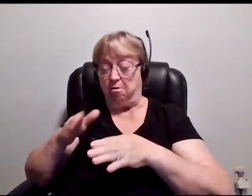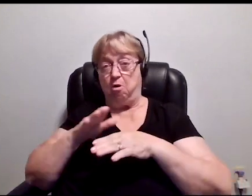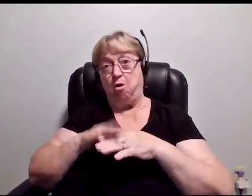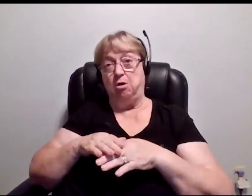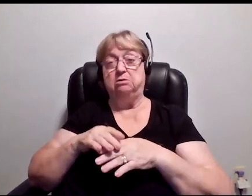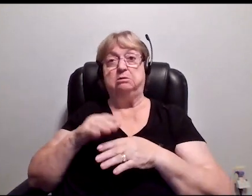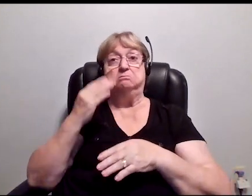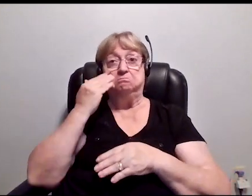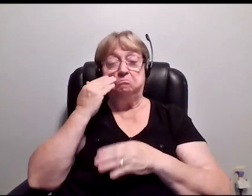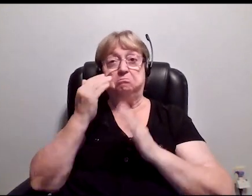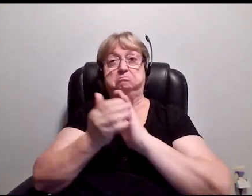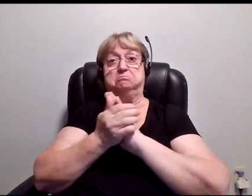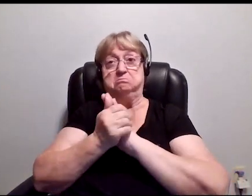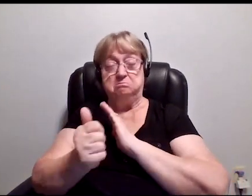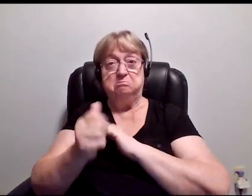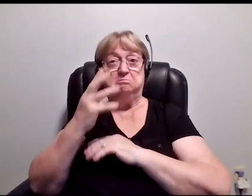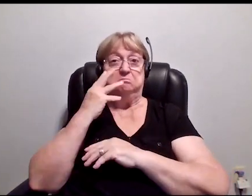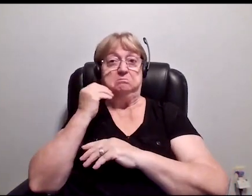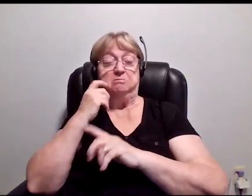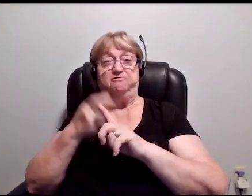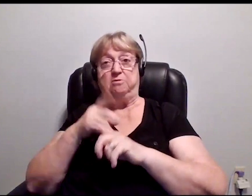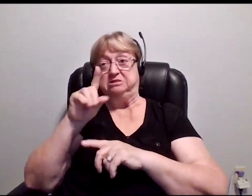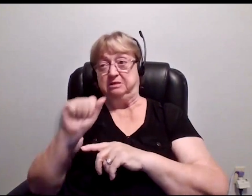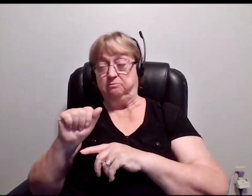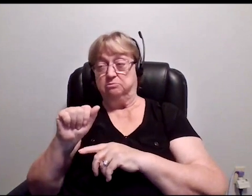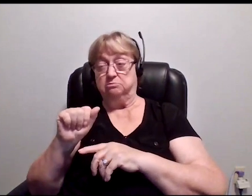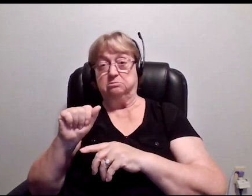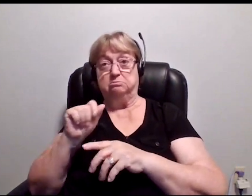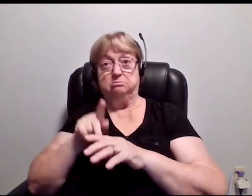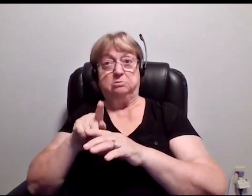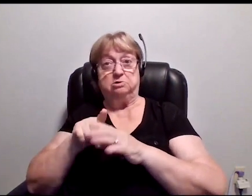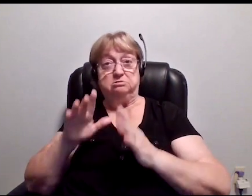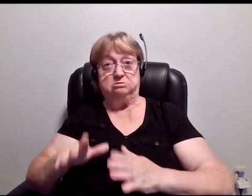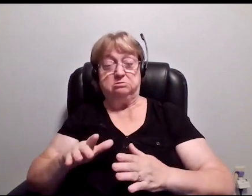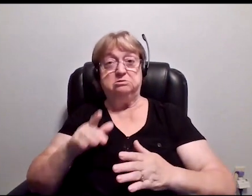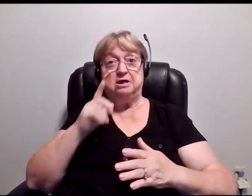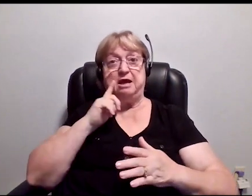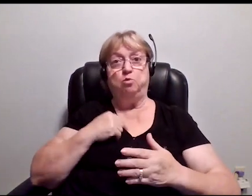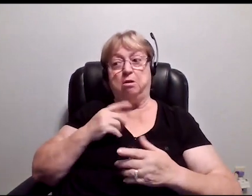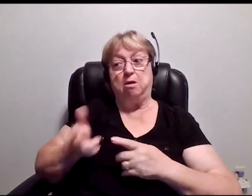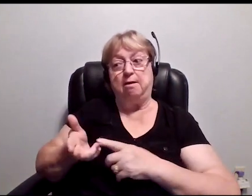and to identify systemic change that will support full participation of disabled individuals in physics classrooms,